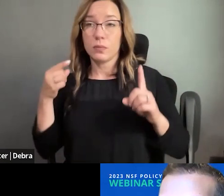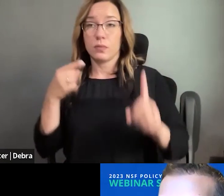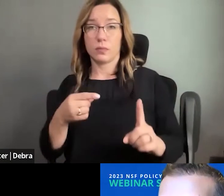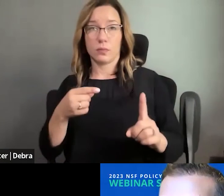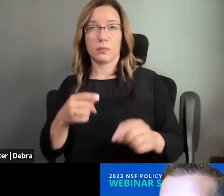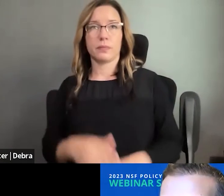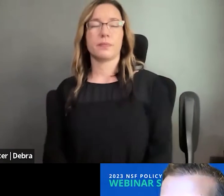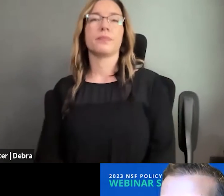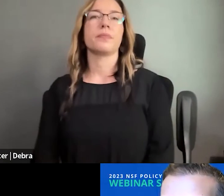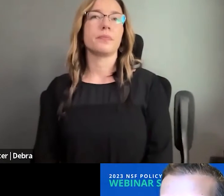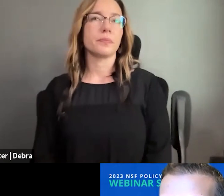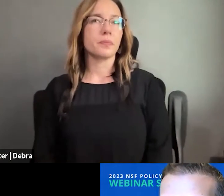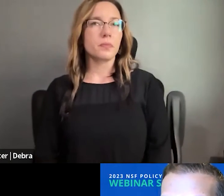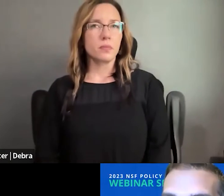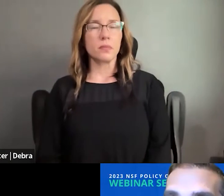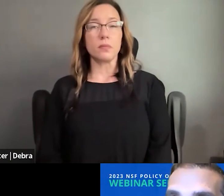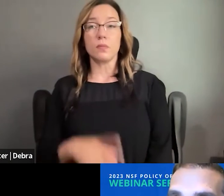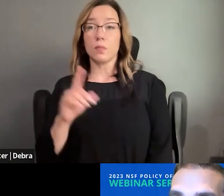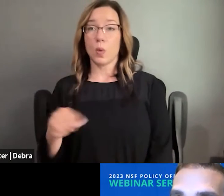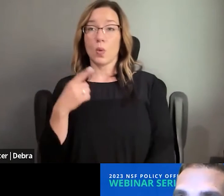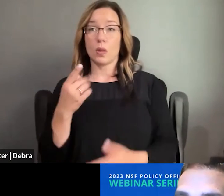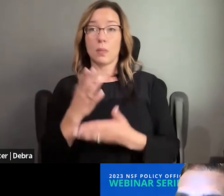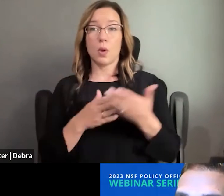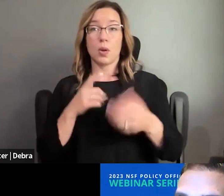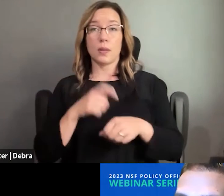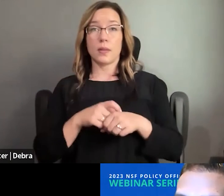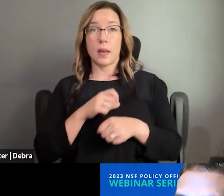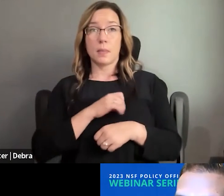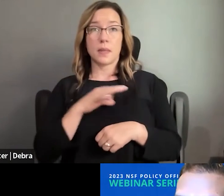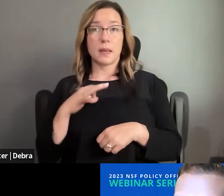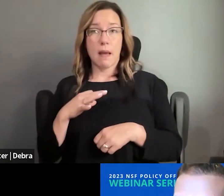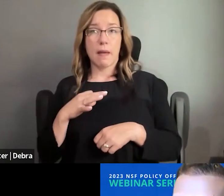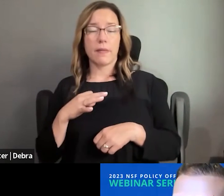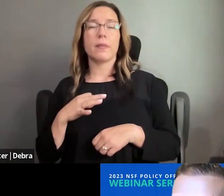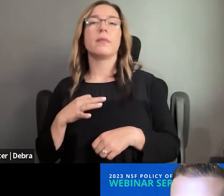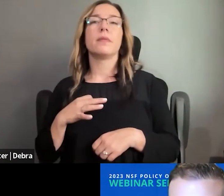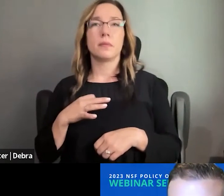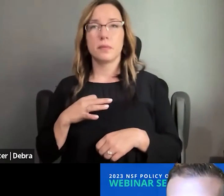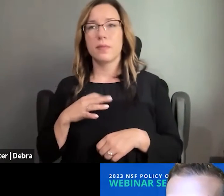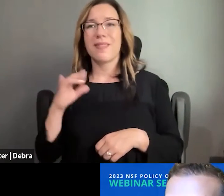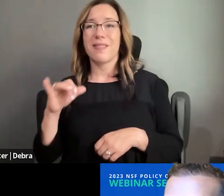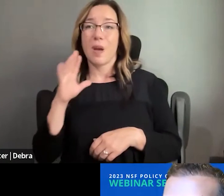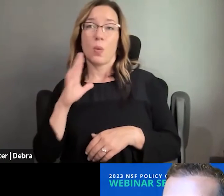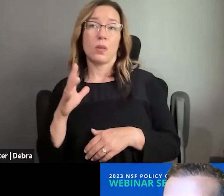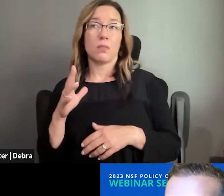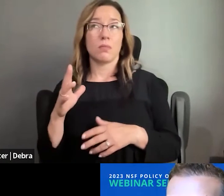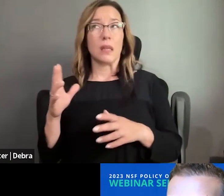If they are only a part time faculty member, that would weigh into that decision as to whether they